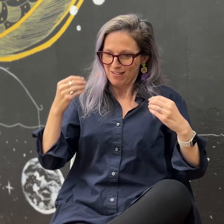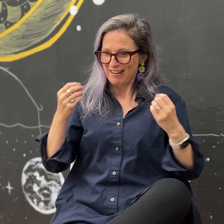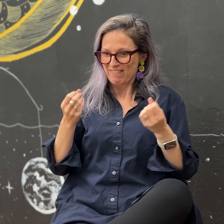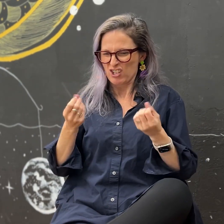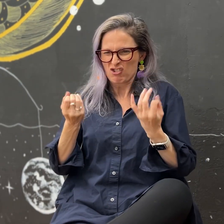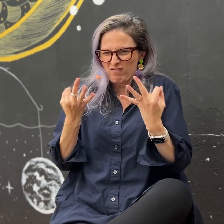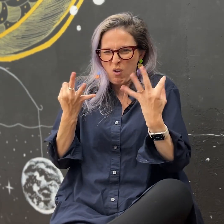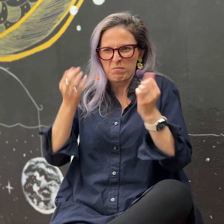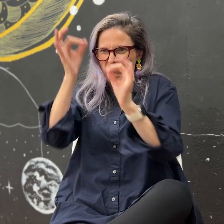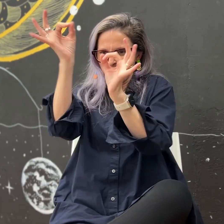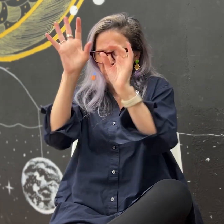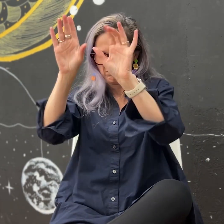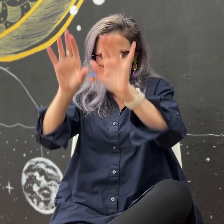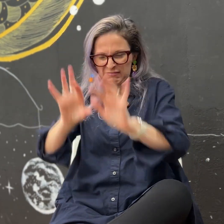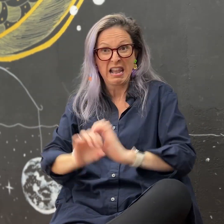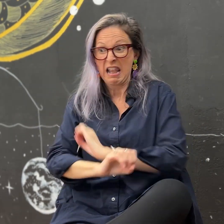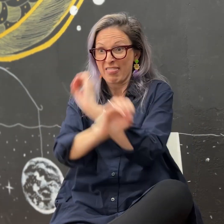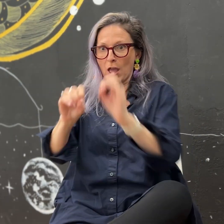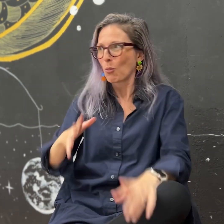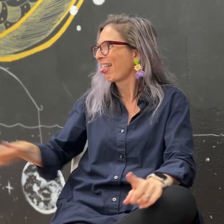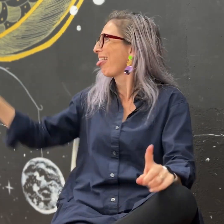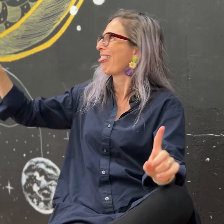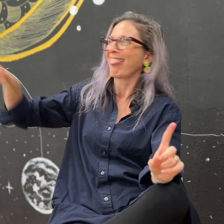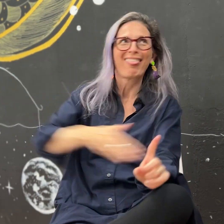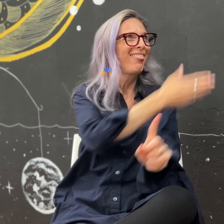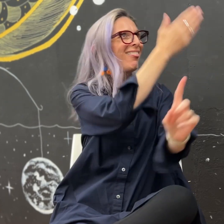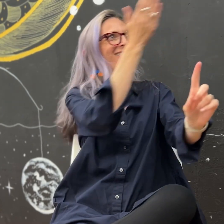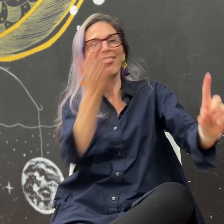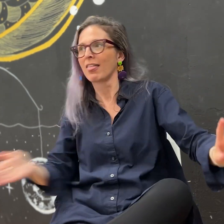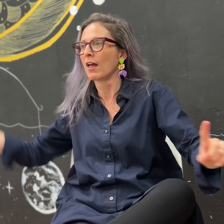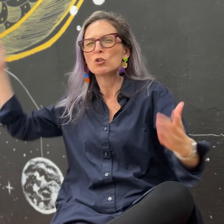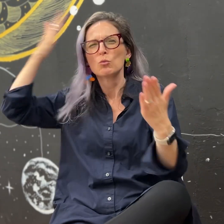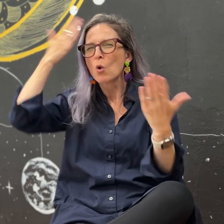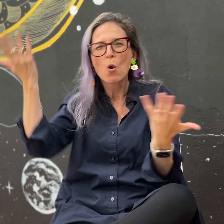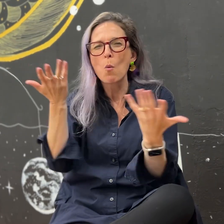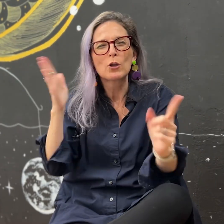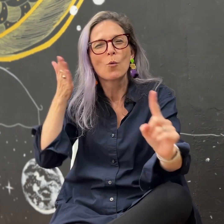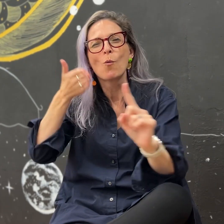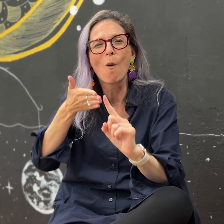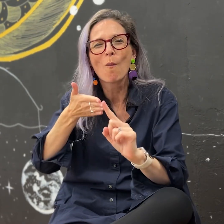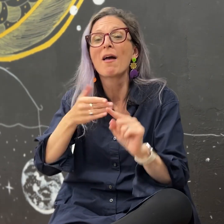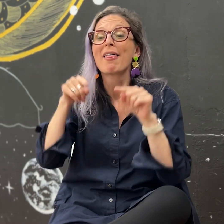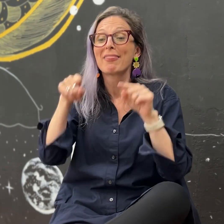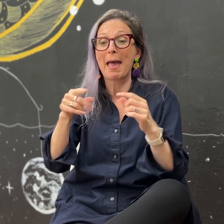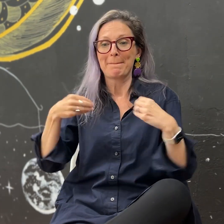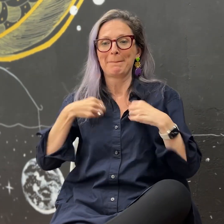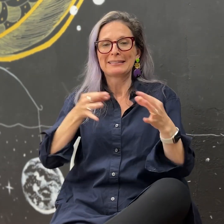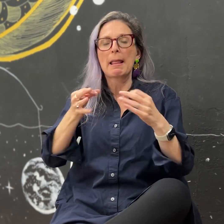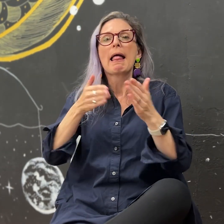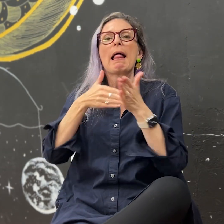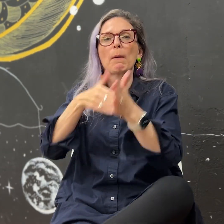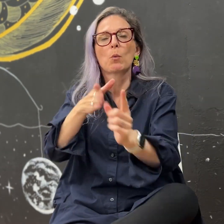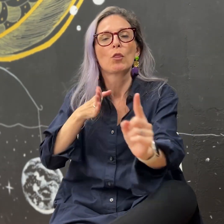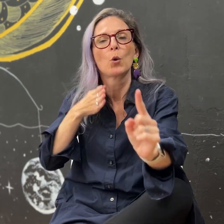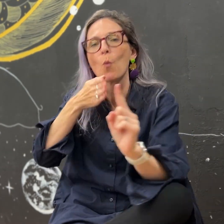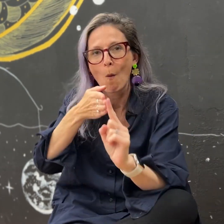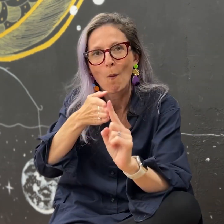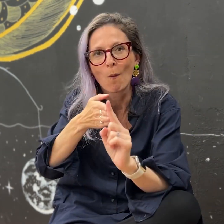Because I wasn’t able to type up just anything, I couldn’t go off on tangents or lose sight of where I was going. The business plan helped with making